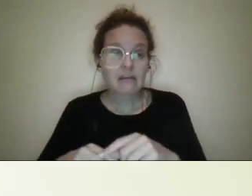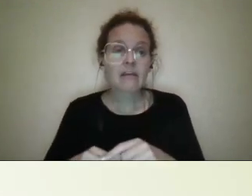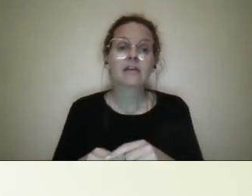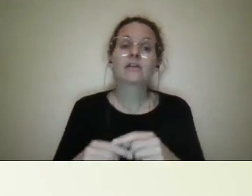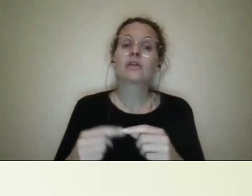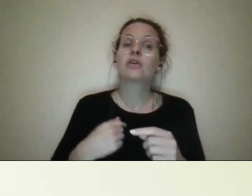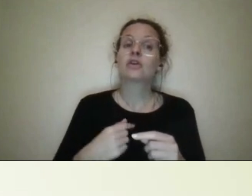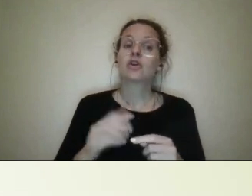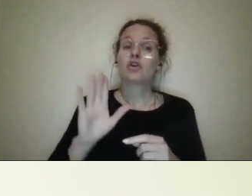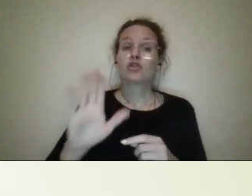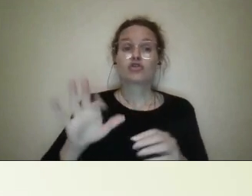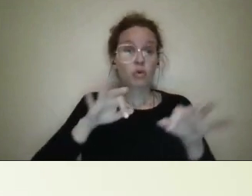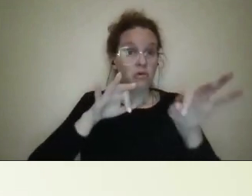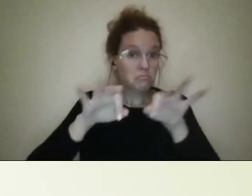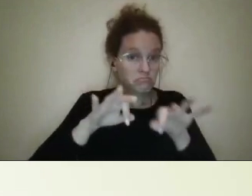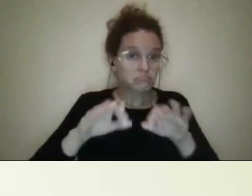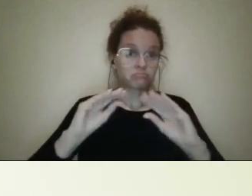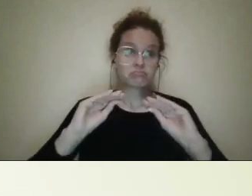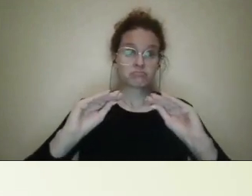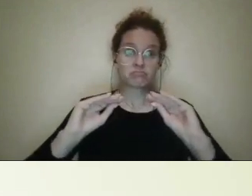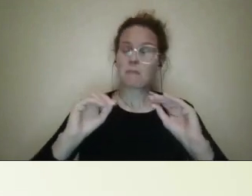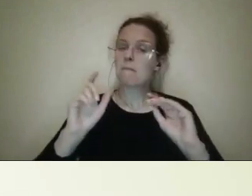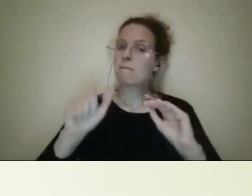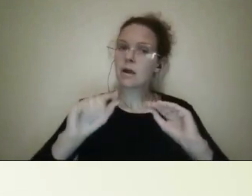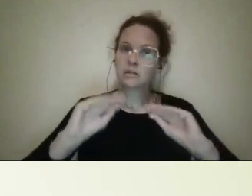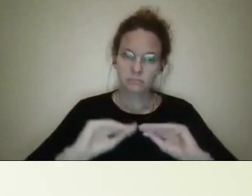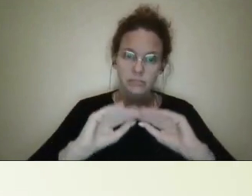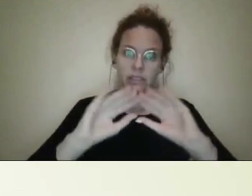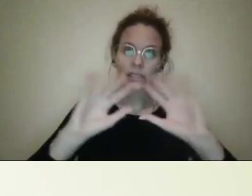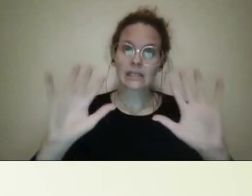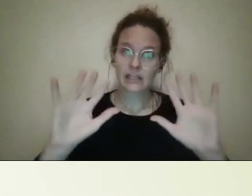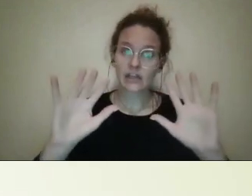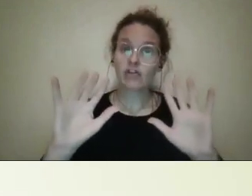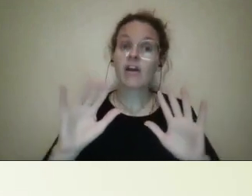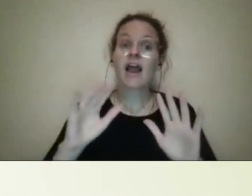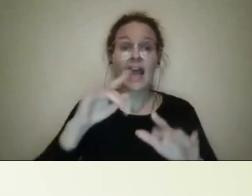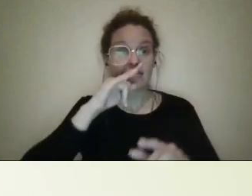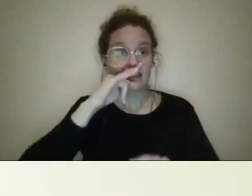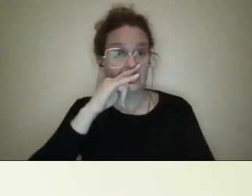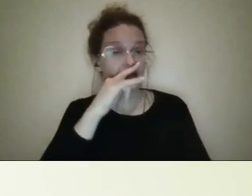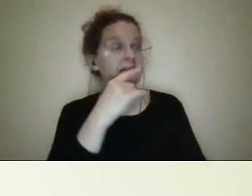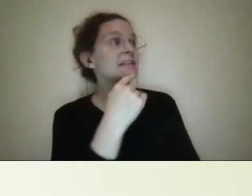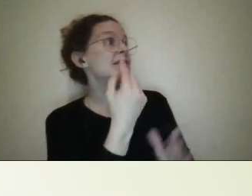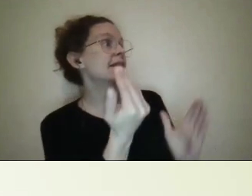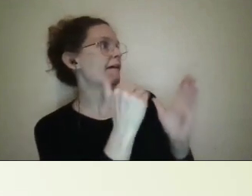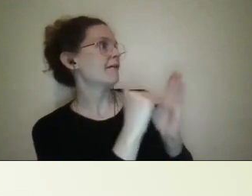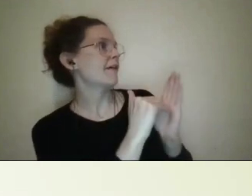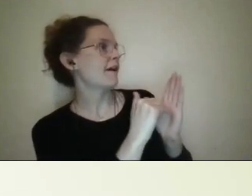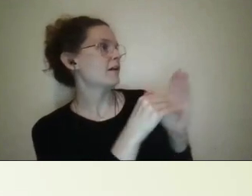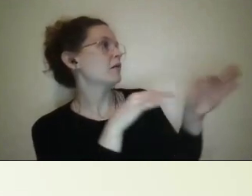clear in your directions and have them repeat back to you what those directions